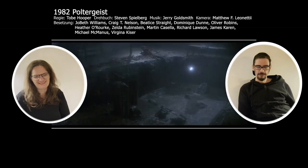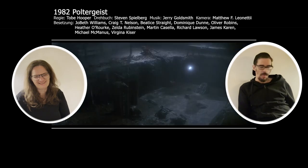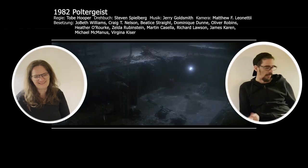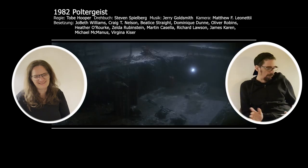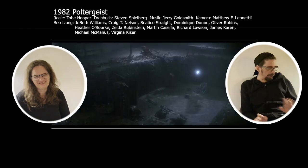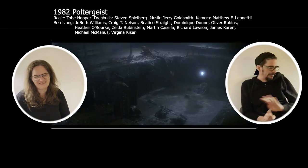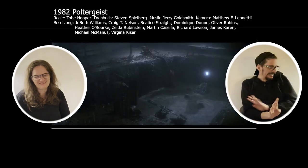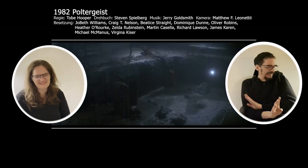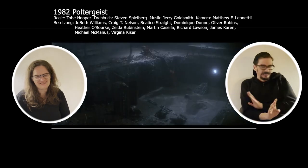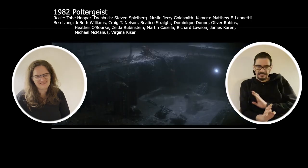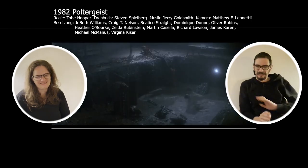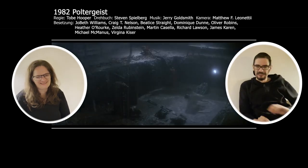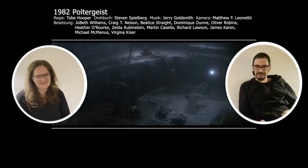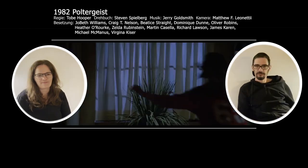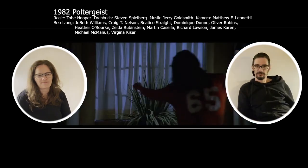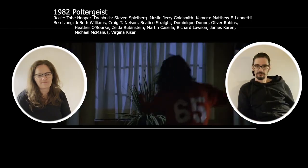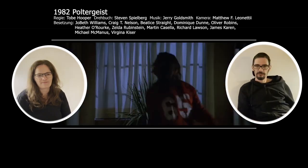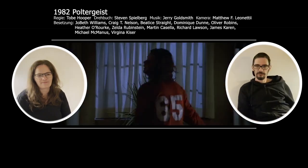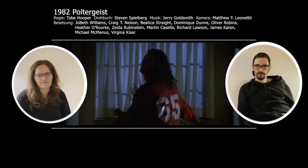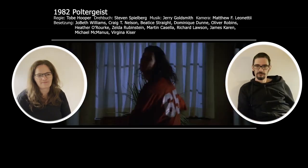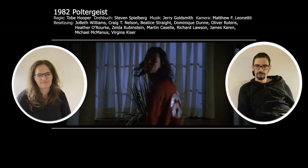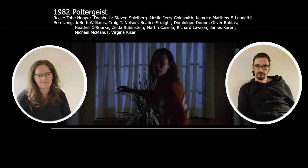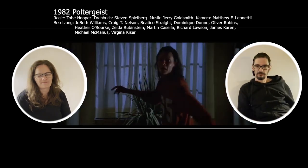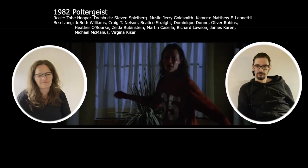Oh, that's disgusting. I get goosebumps.